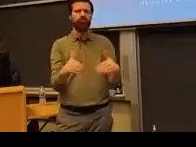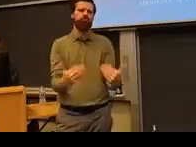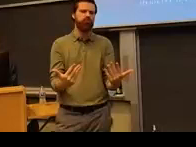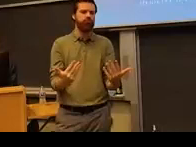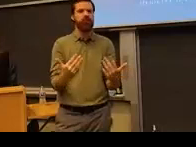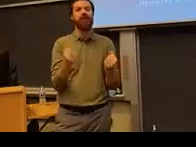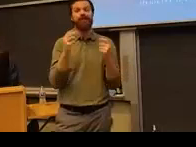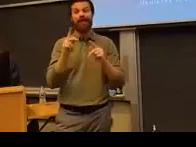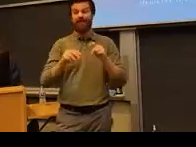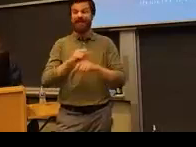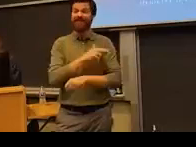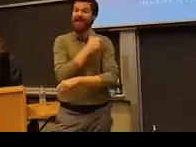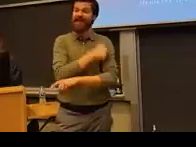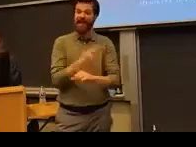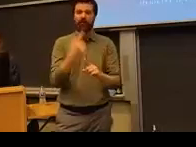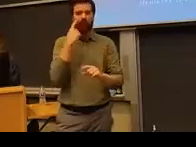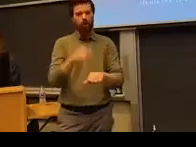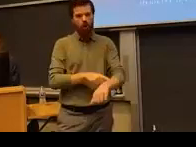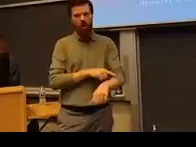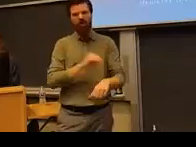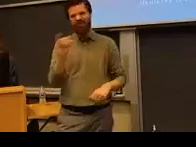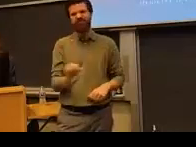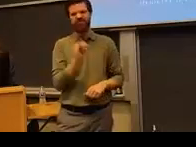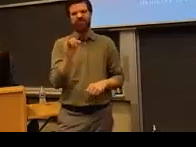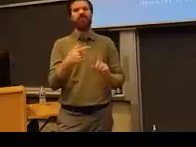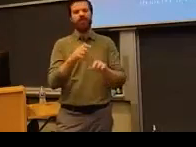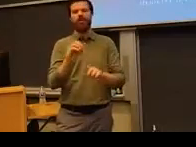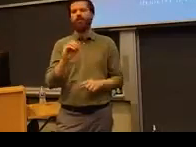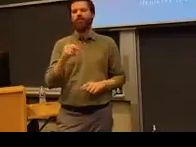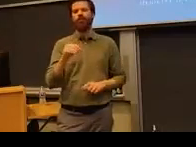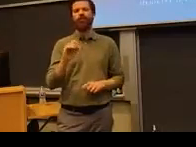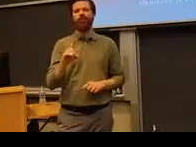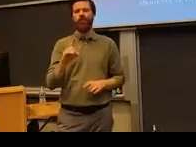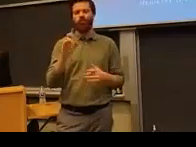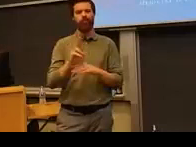people in the hospital for long infections uh from opioid use disorder and it was clearly the worst